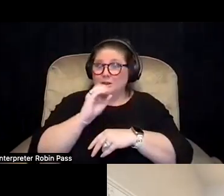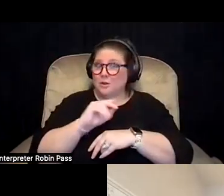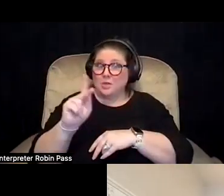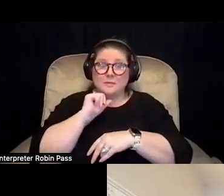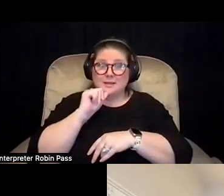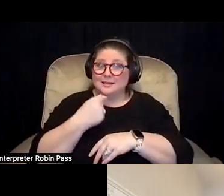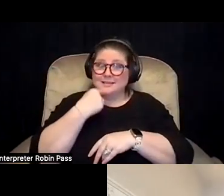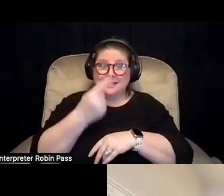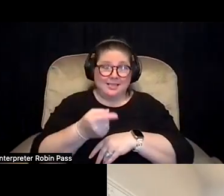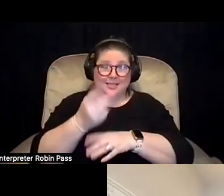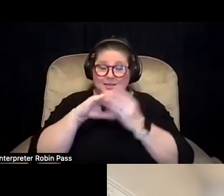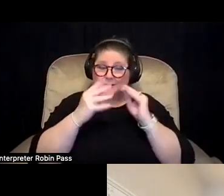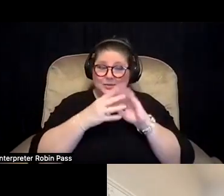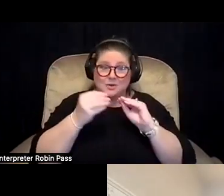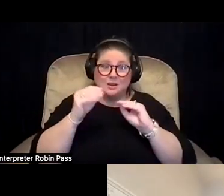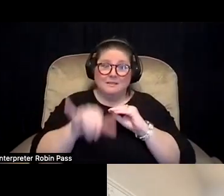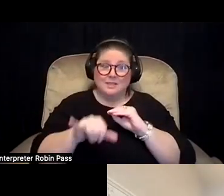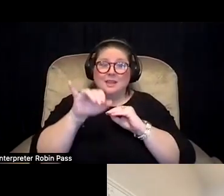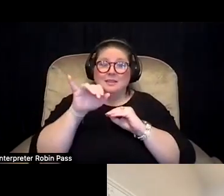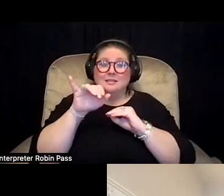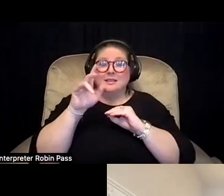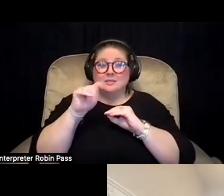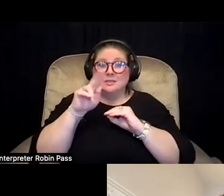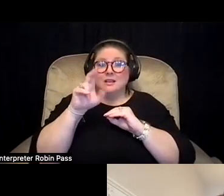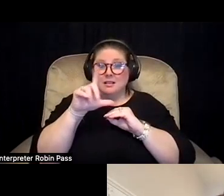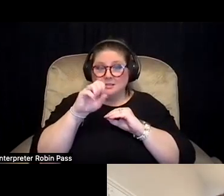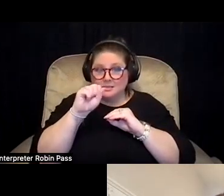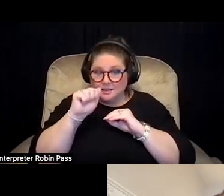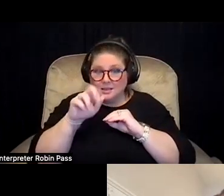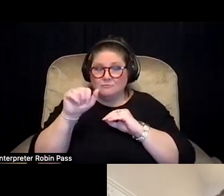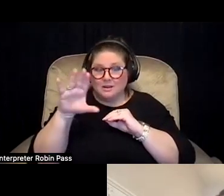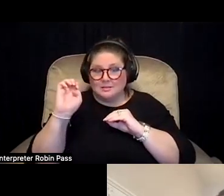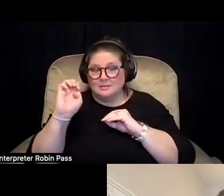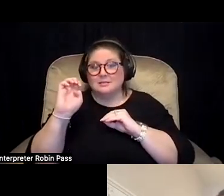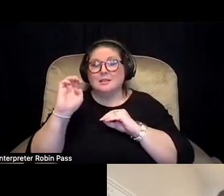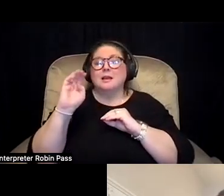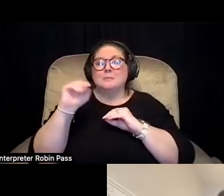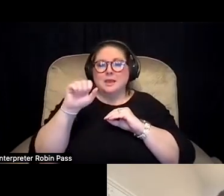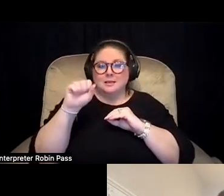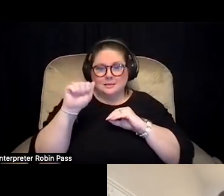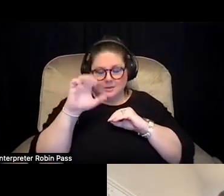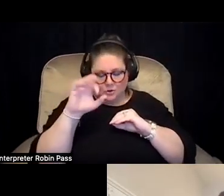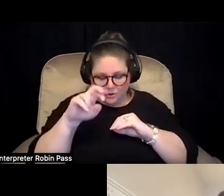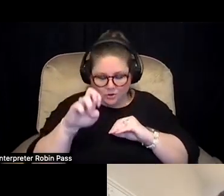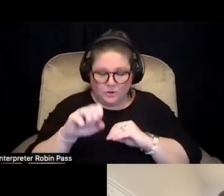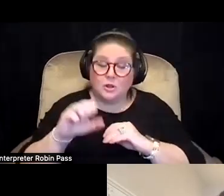master in oklahoma um and so our conversation next month will be focused on this very topic we'll be